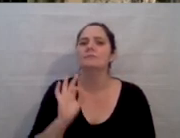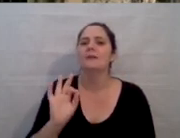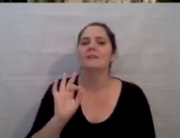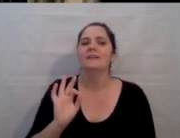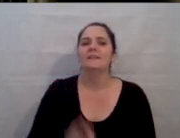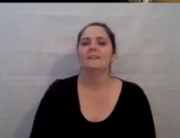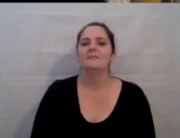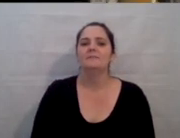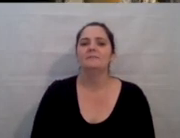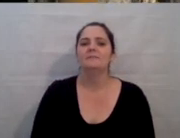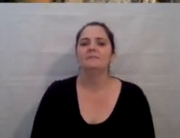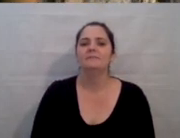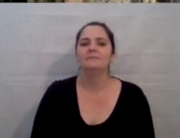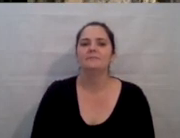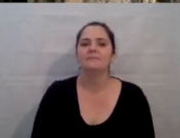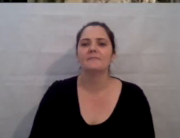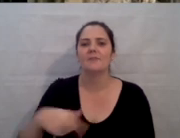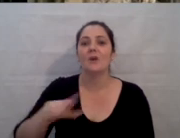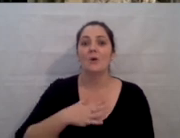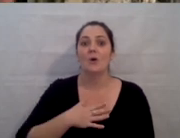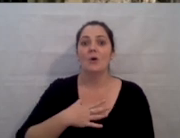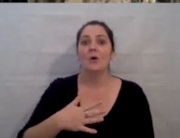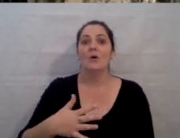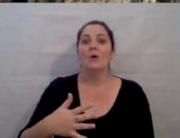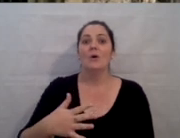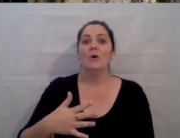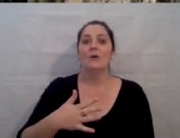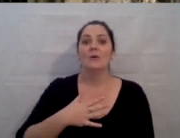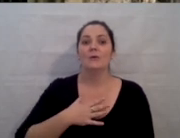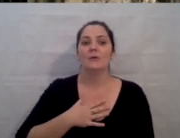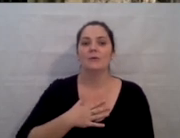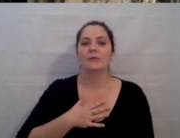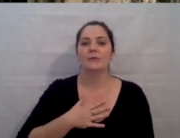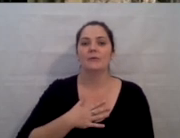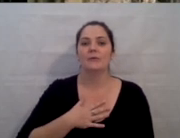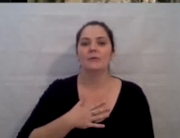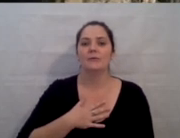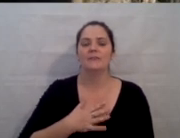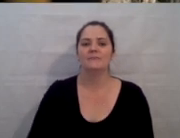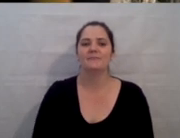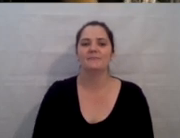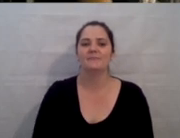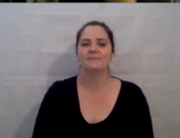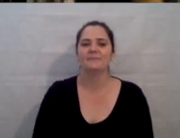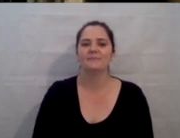Alright everybody, take a deep breath alright Atticus and Rachel, thank you very much.